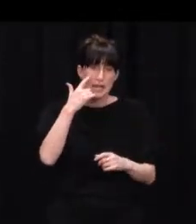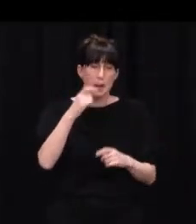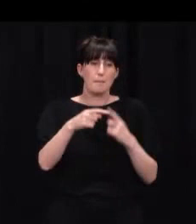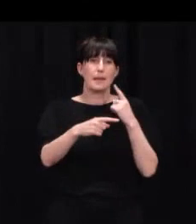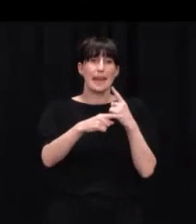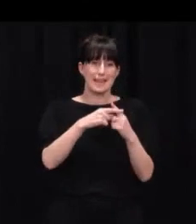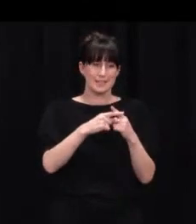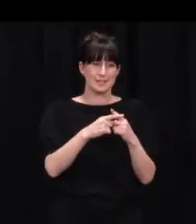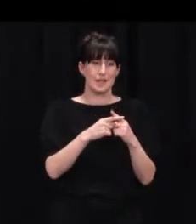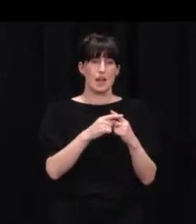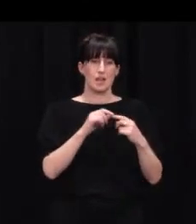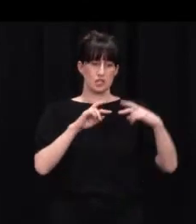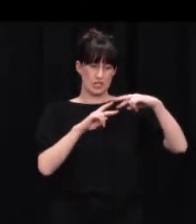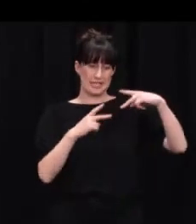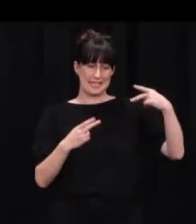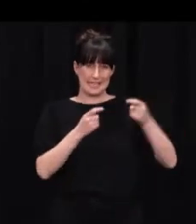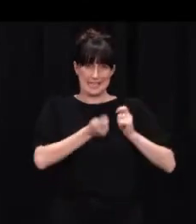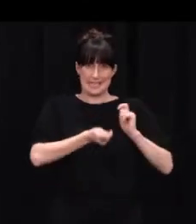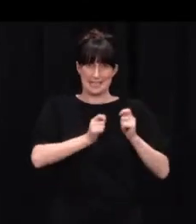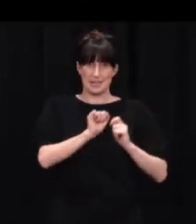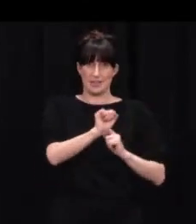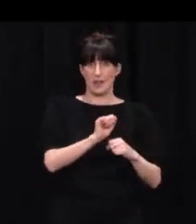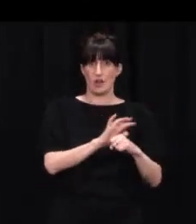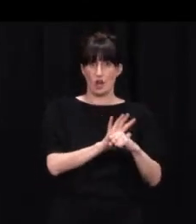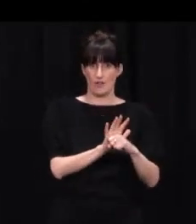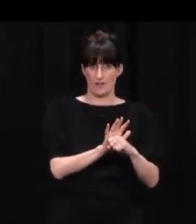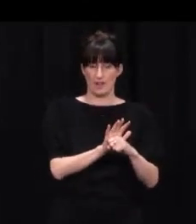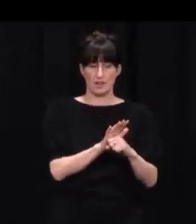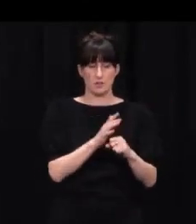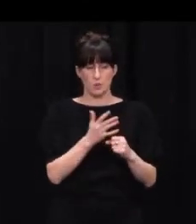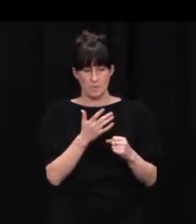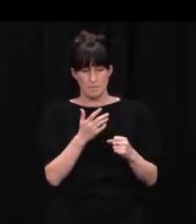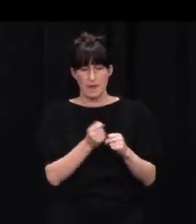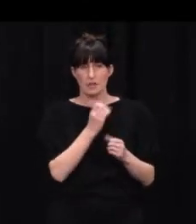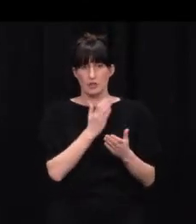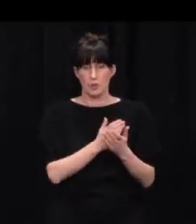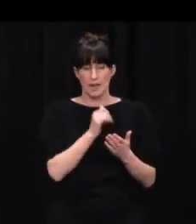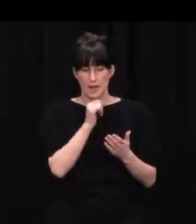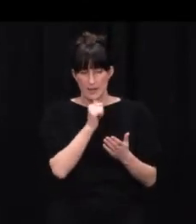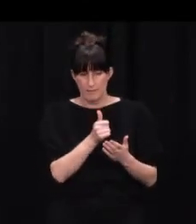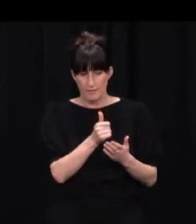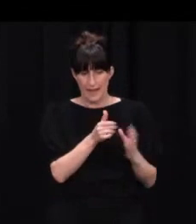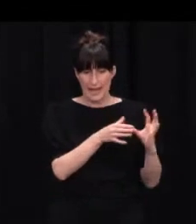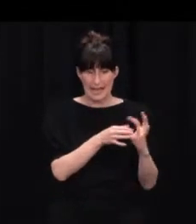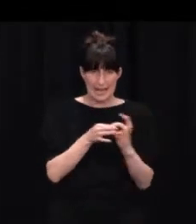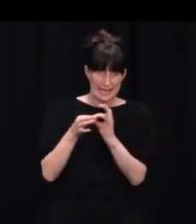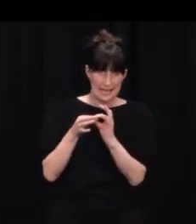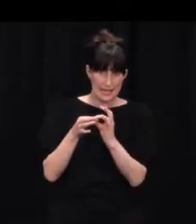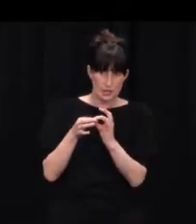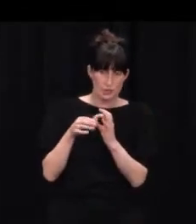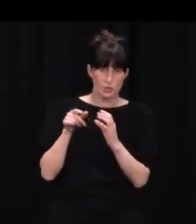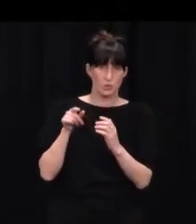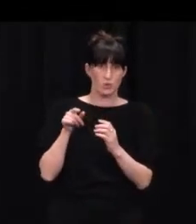further and that is has included already reviewing of